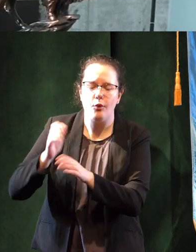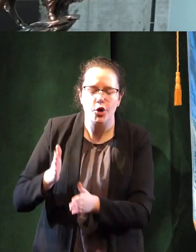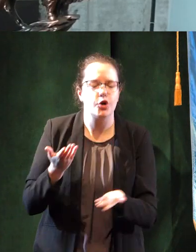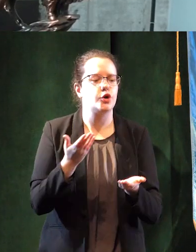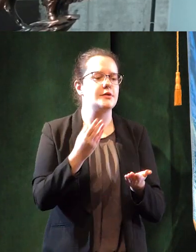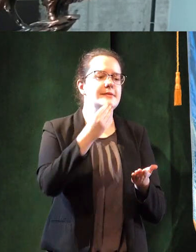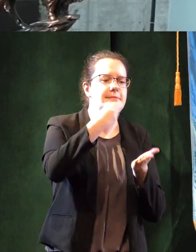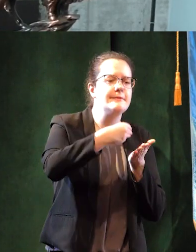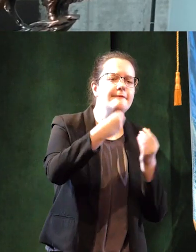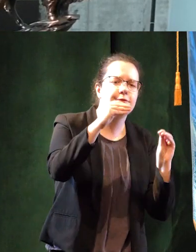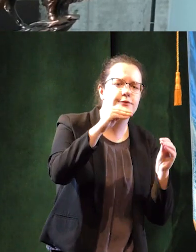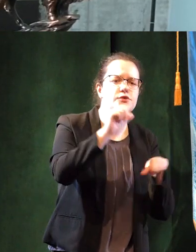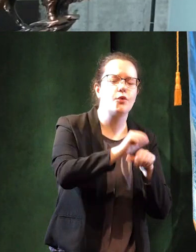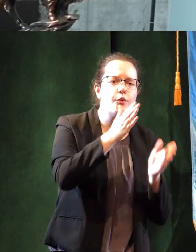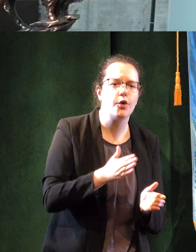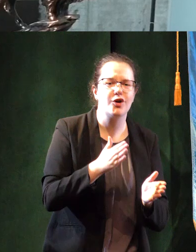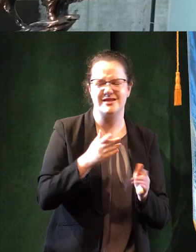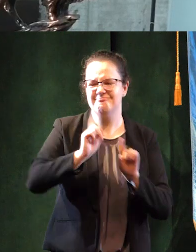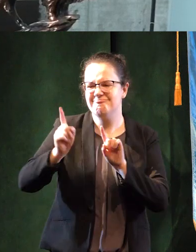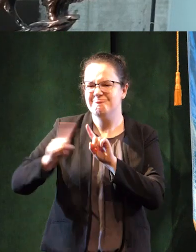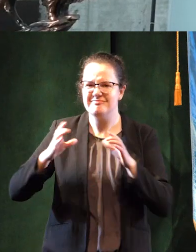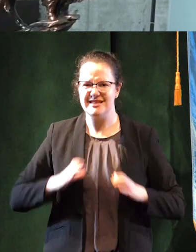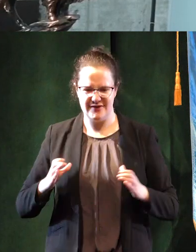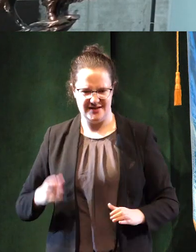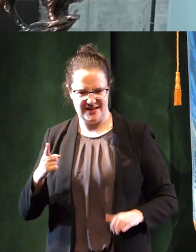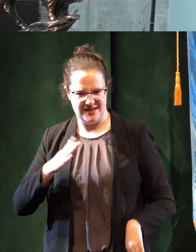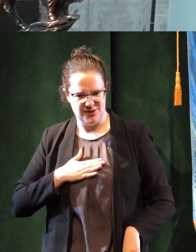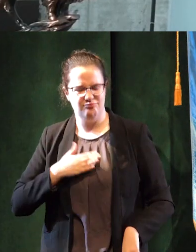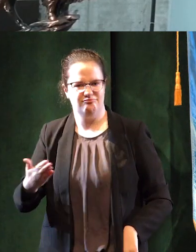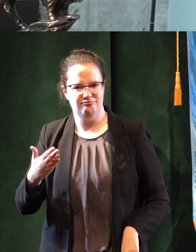store cashiers to countless fellow citizens who selflessly rose to meet the